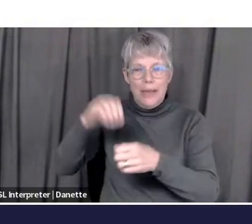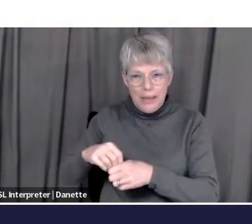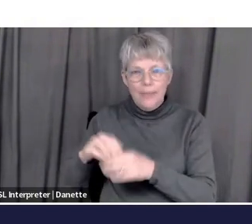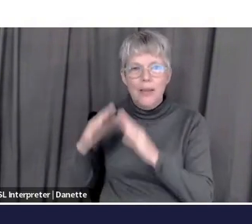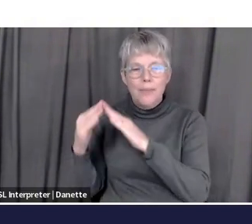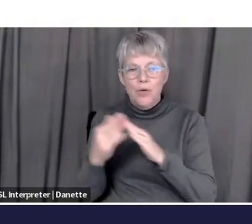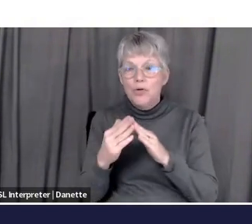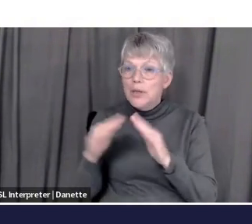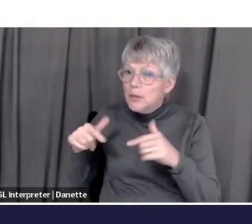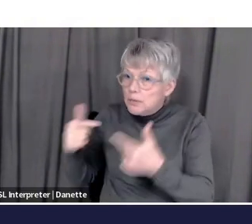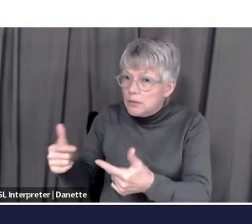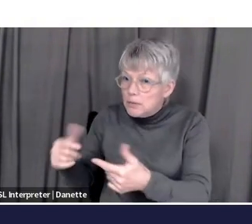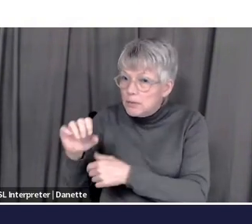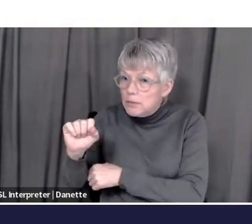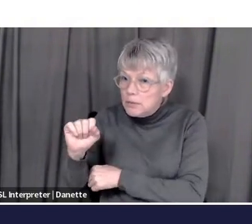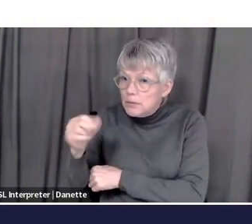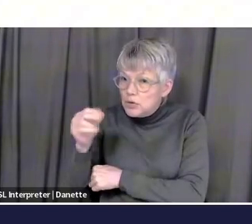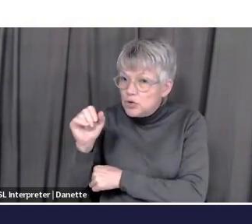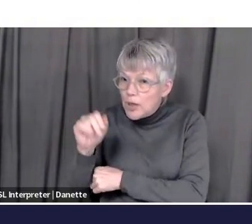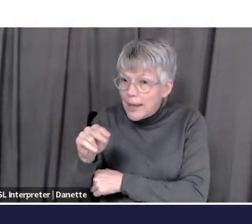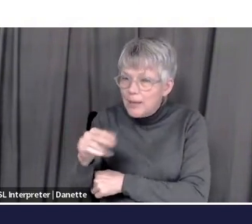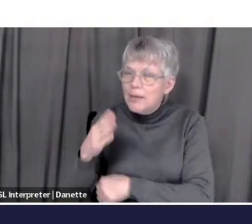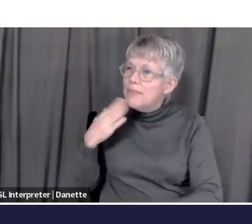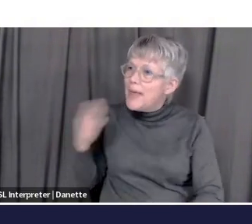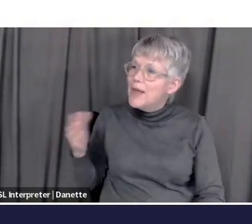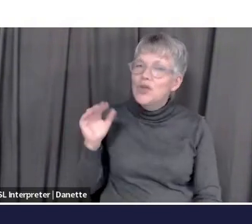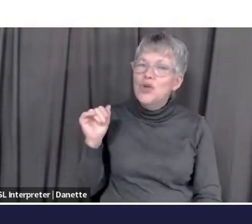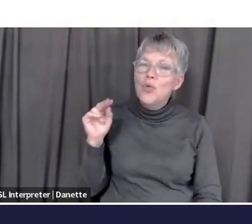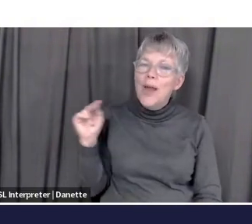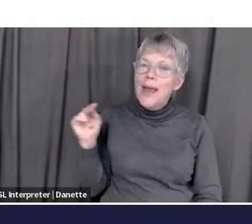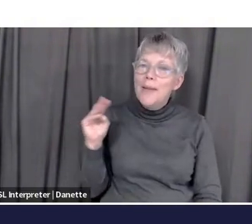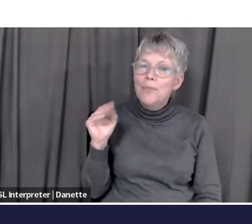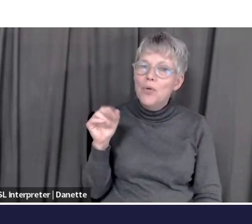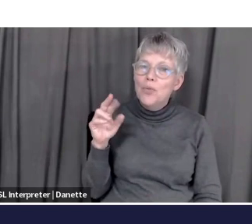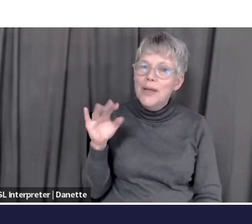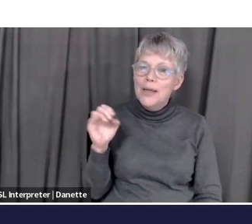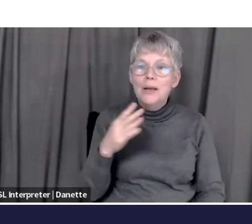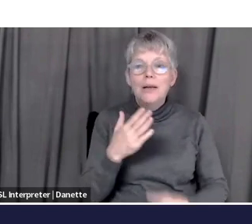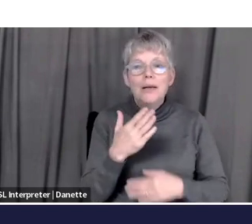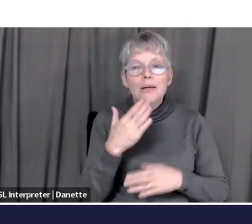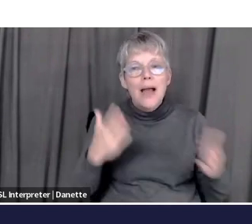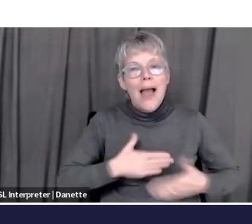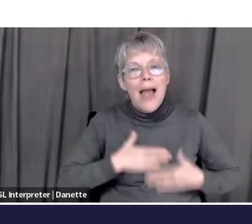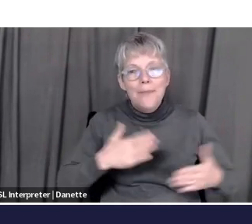Shannon, thank you, Anna Ree, so happy to be here.